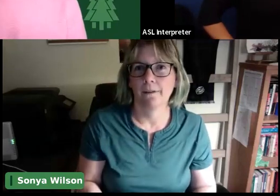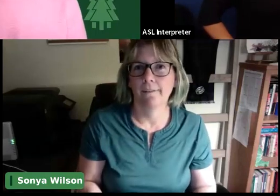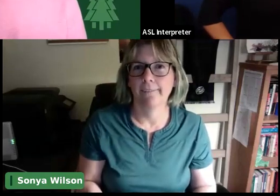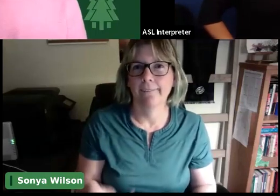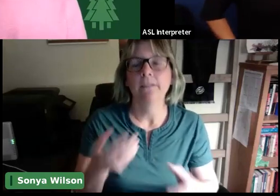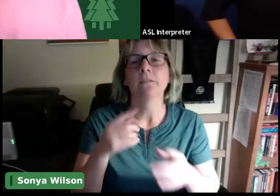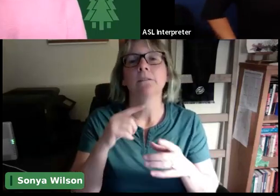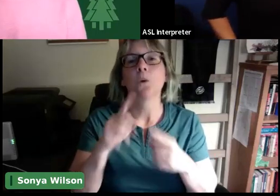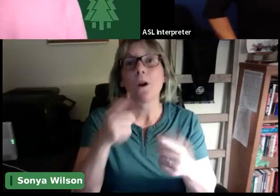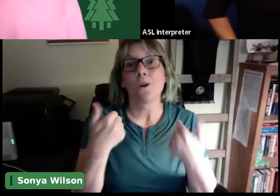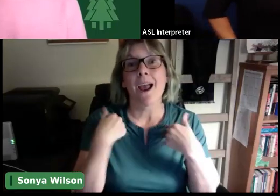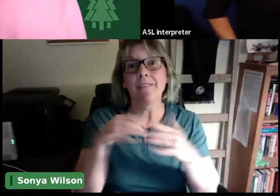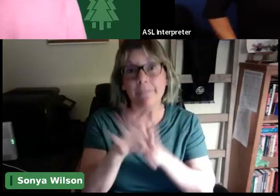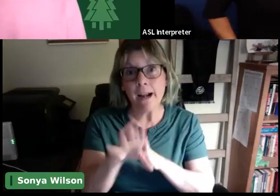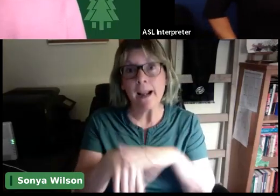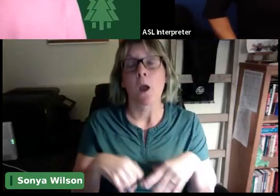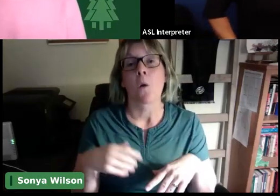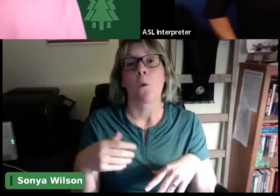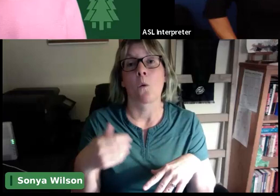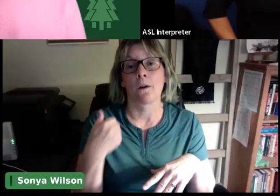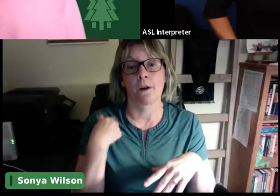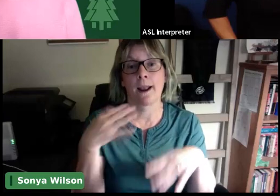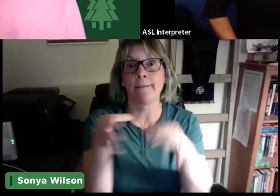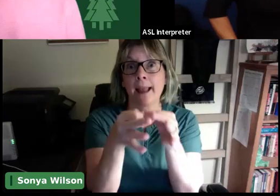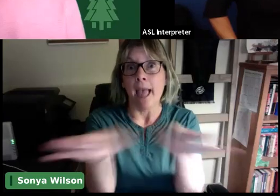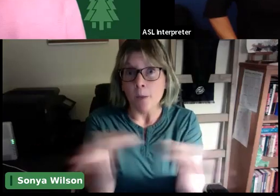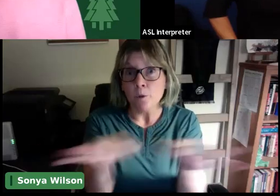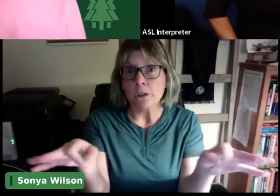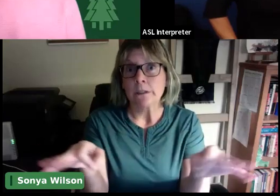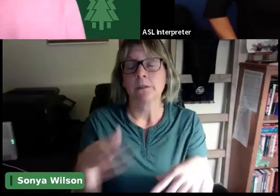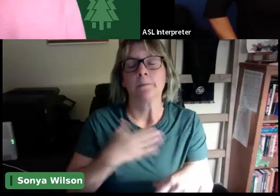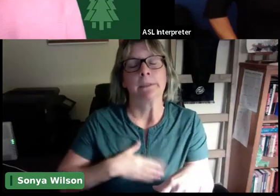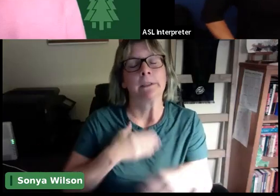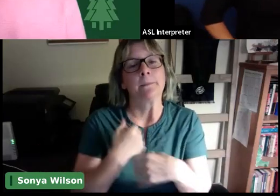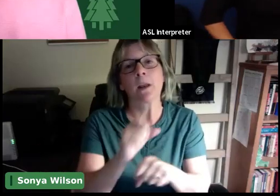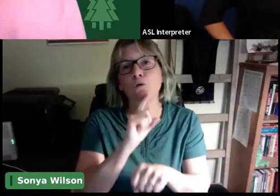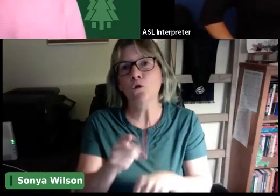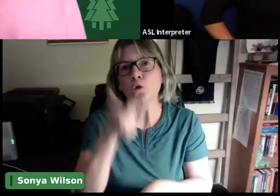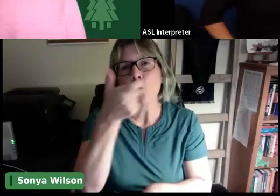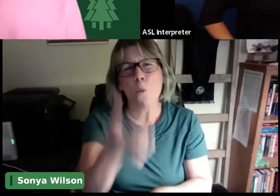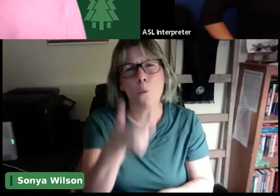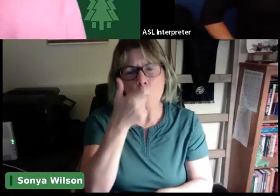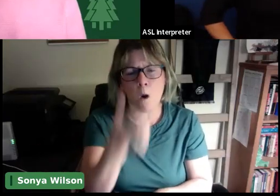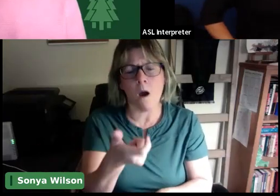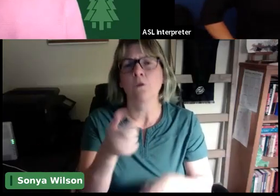And you're not watching them yourself. So if you've got a video that has captions, please